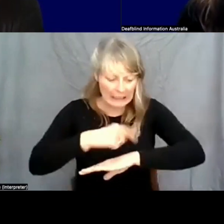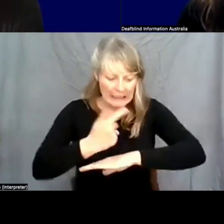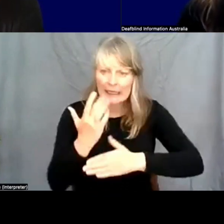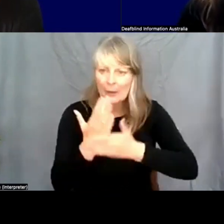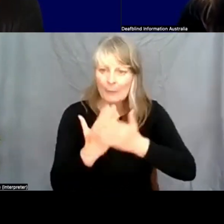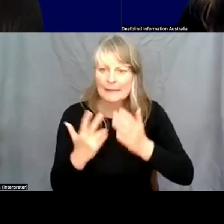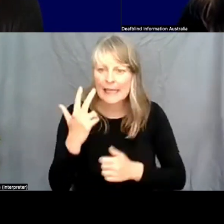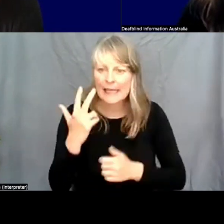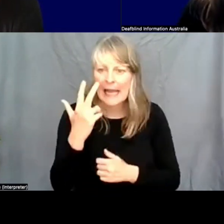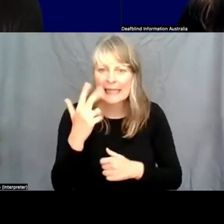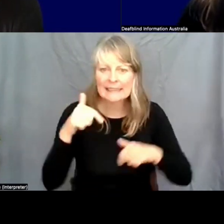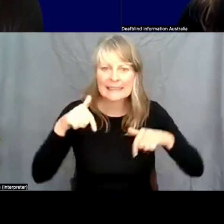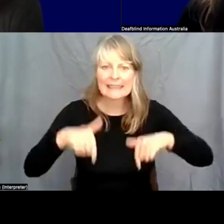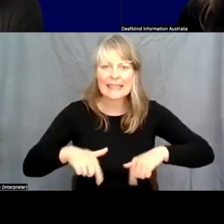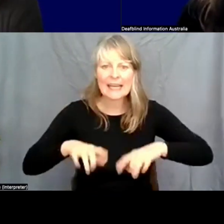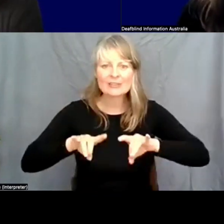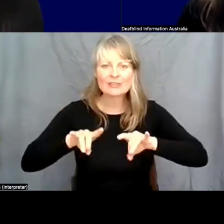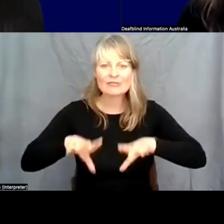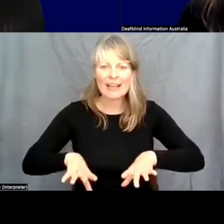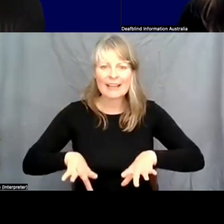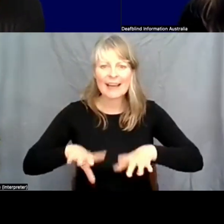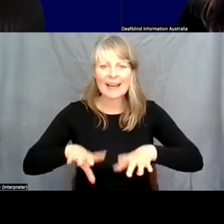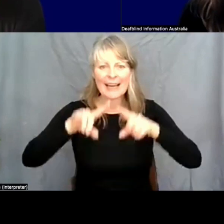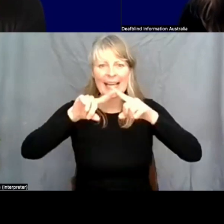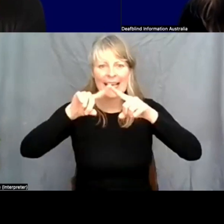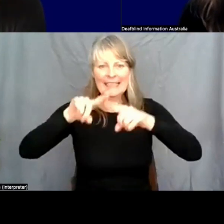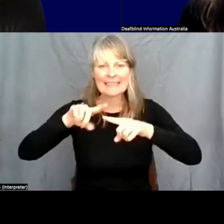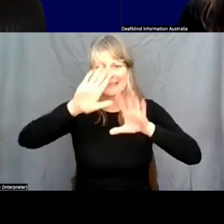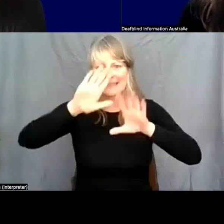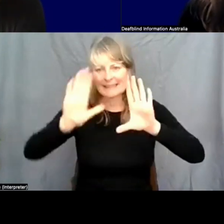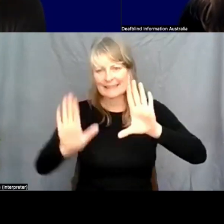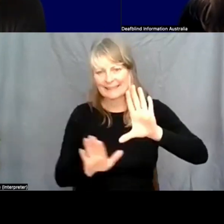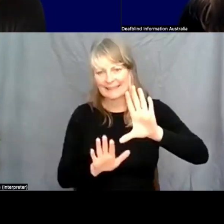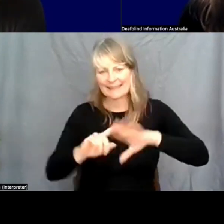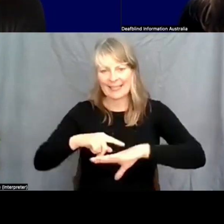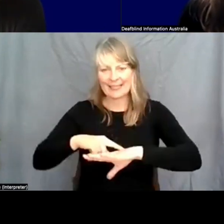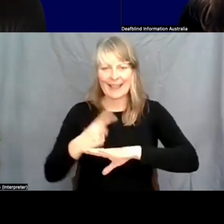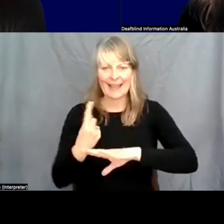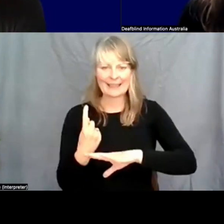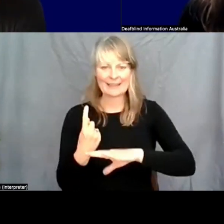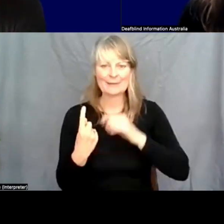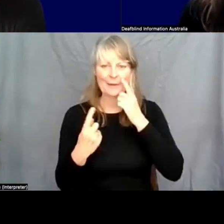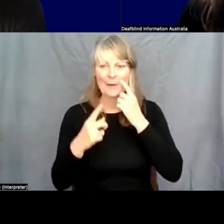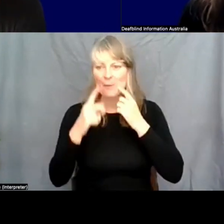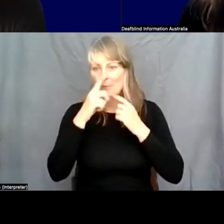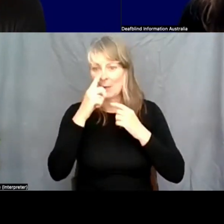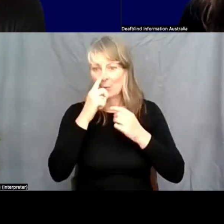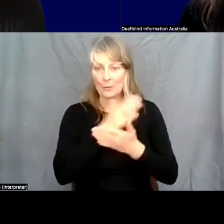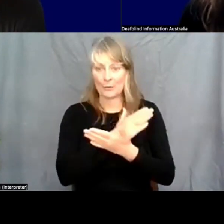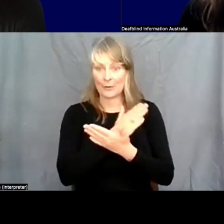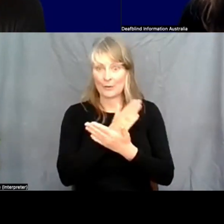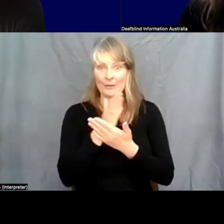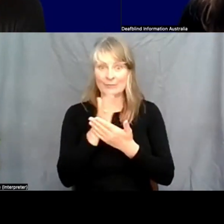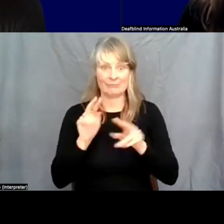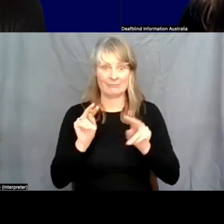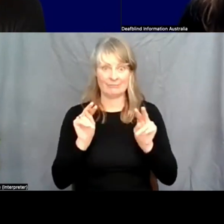east coast of Australia. But like people staying up and the quality of the questions I think reflects the quality of